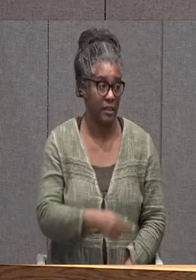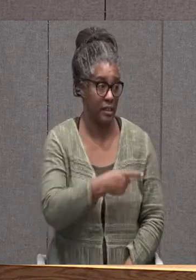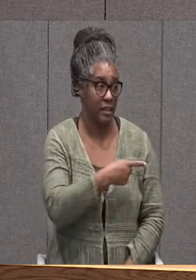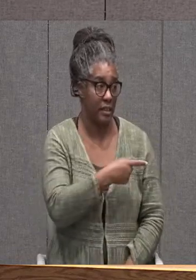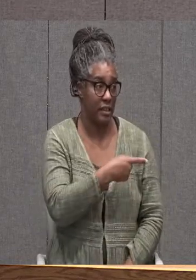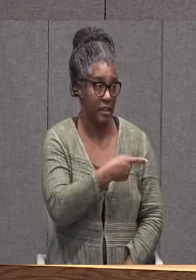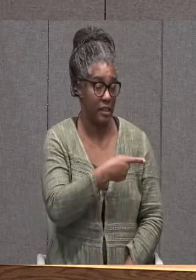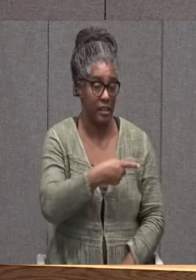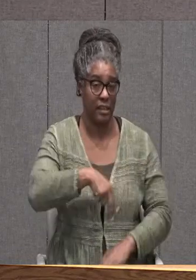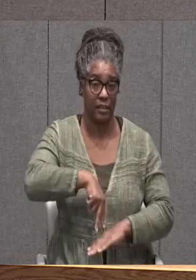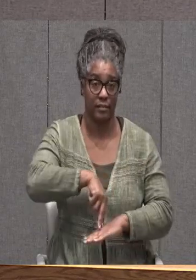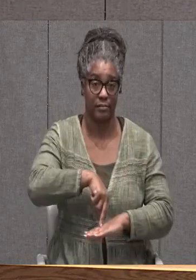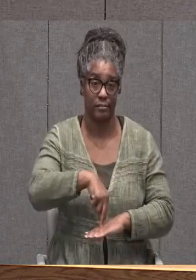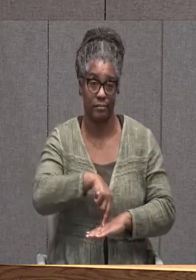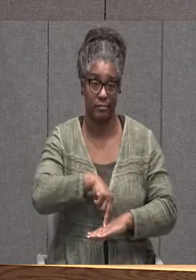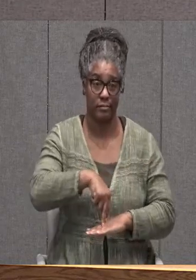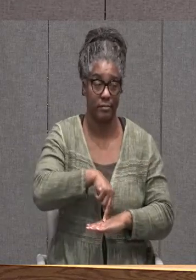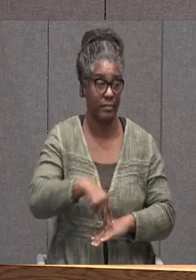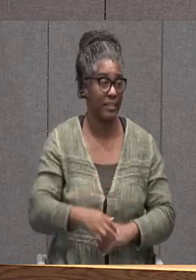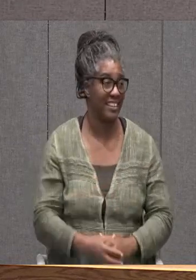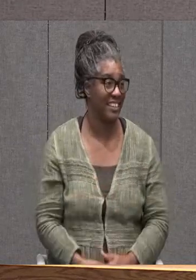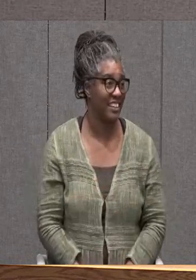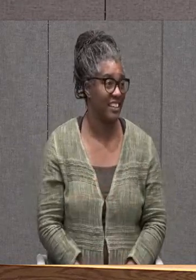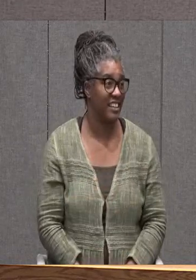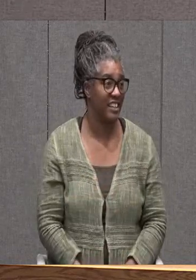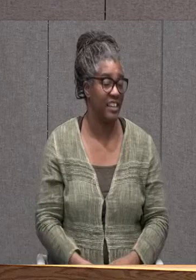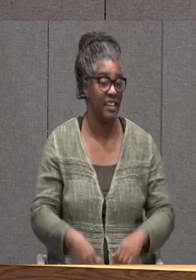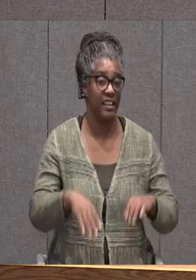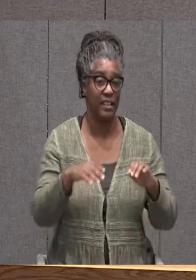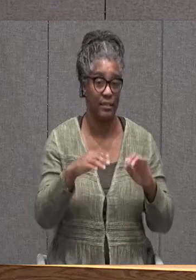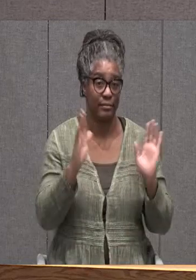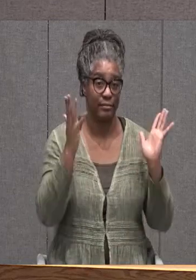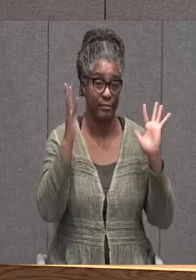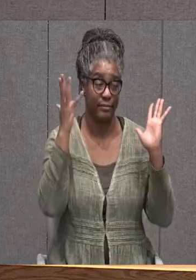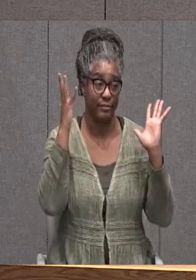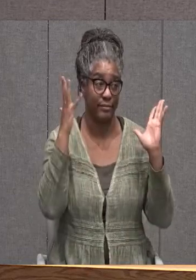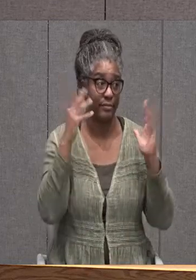Move it all around, shake your hands to the sound,